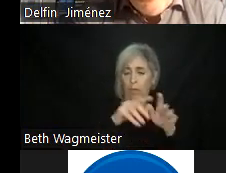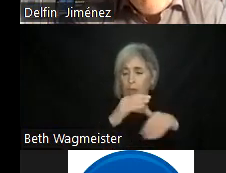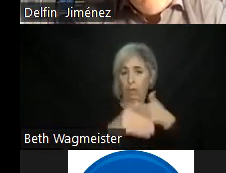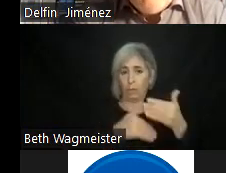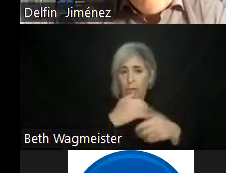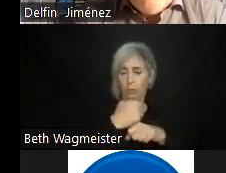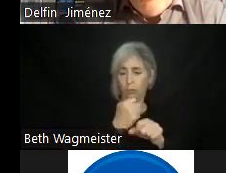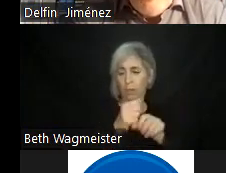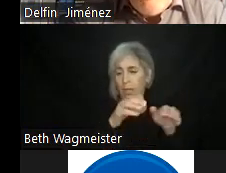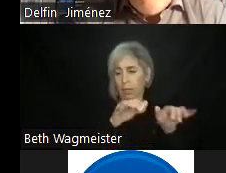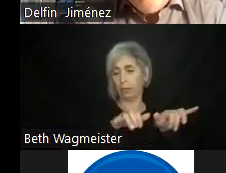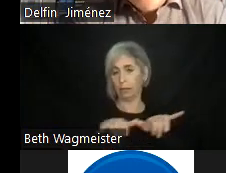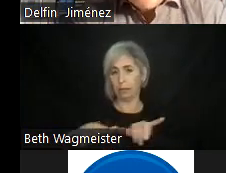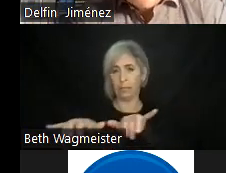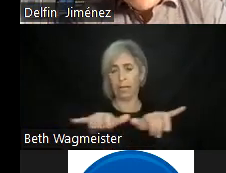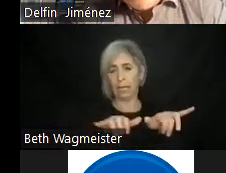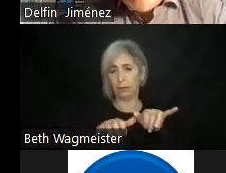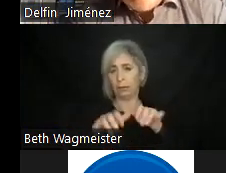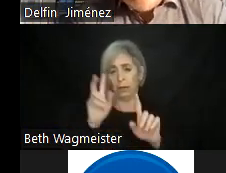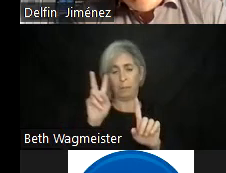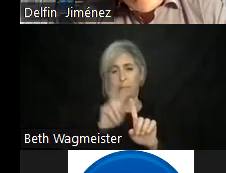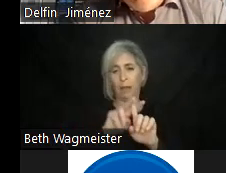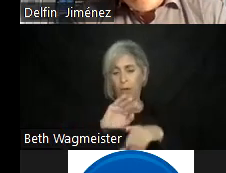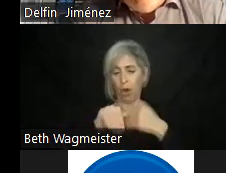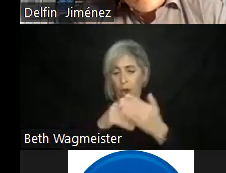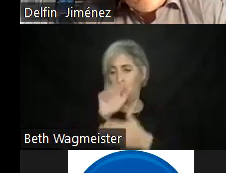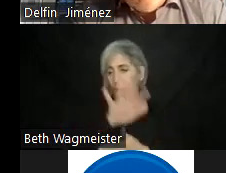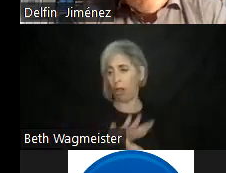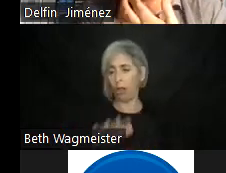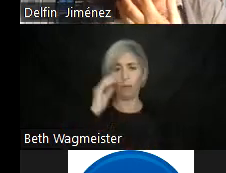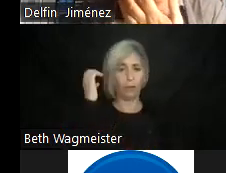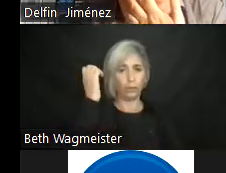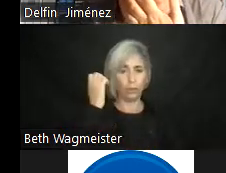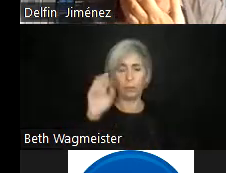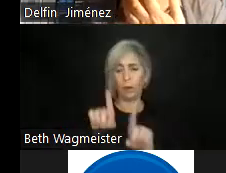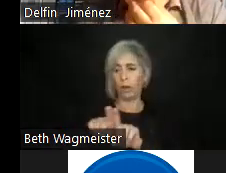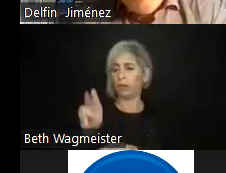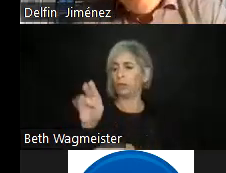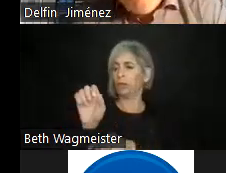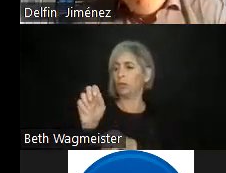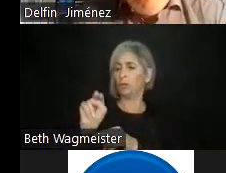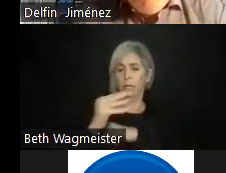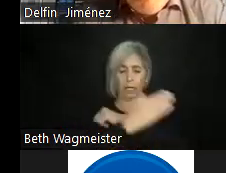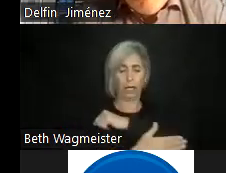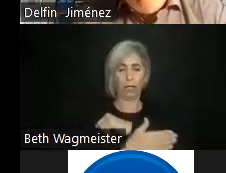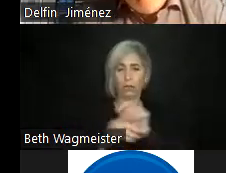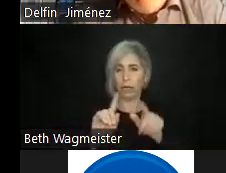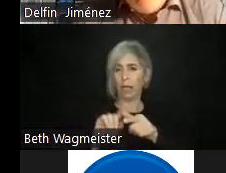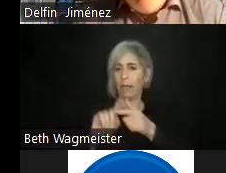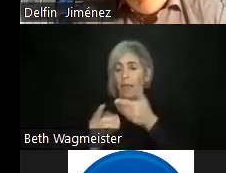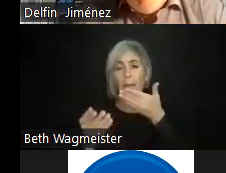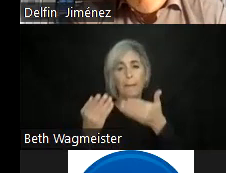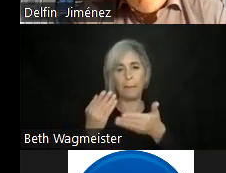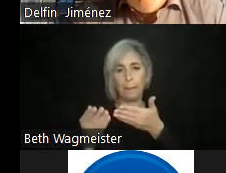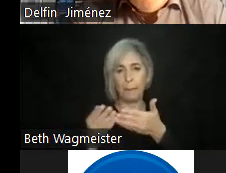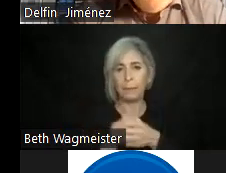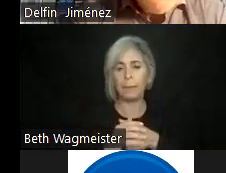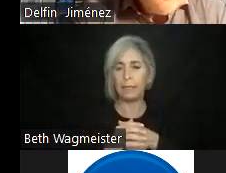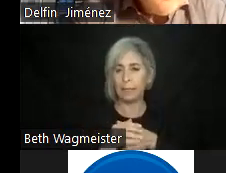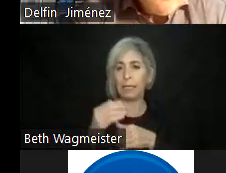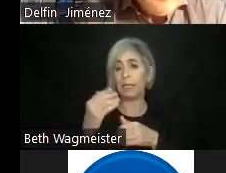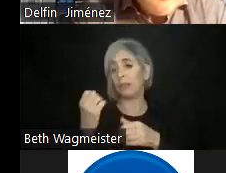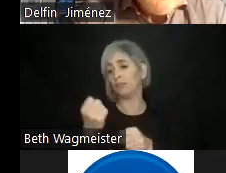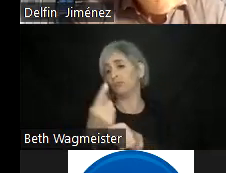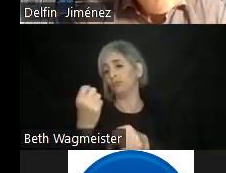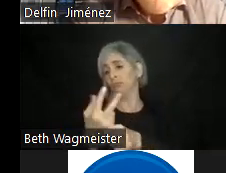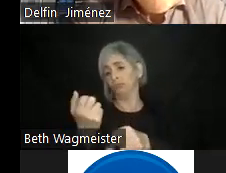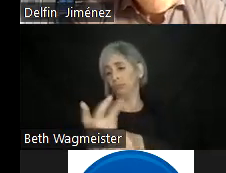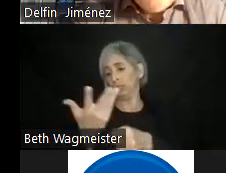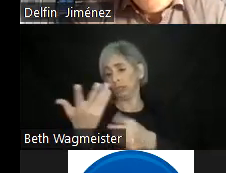applicable in all European Union countries. And then maybe in a few years it is mandatory